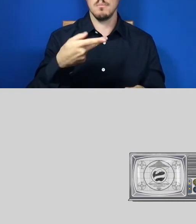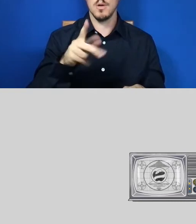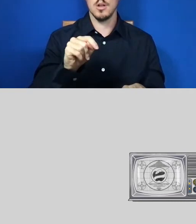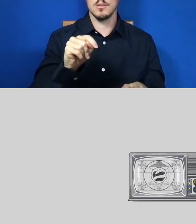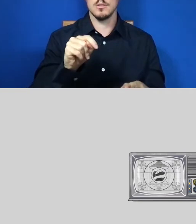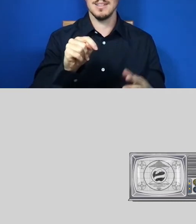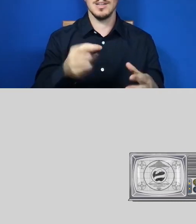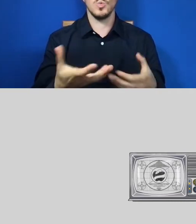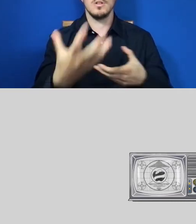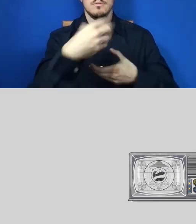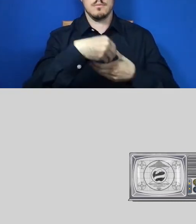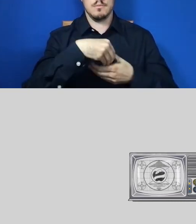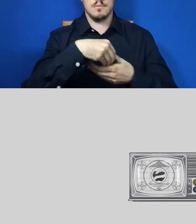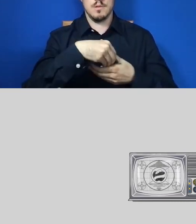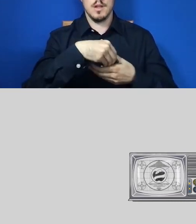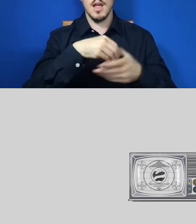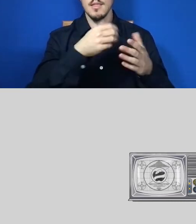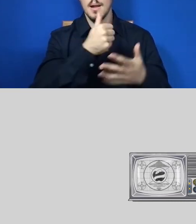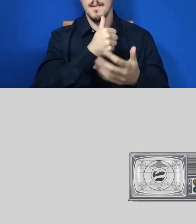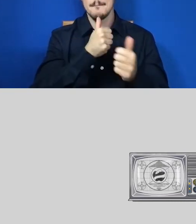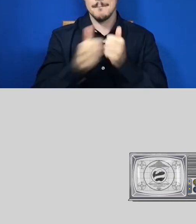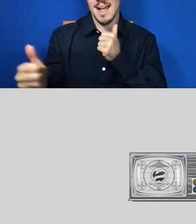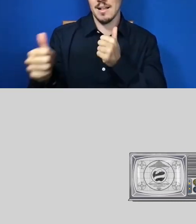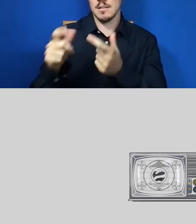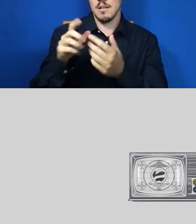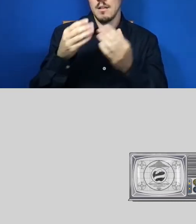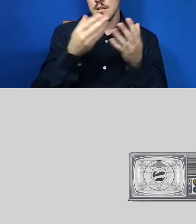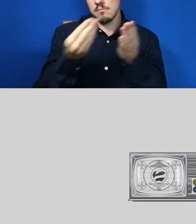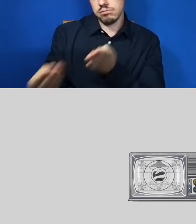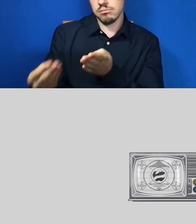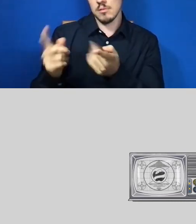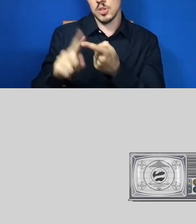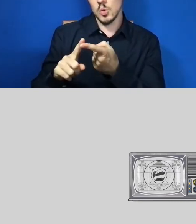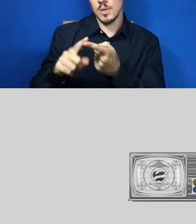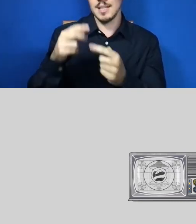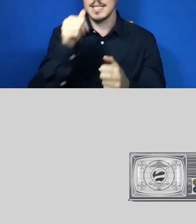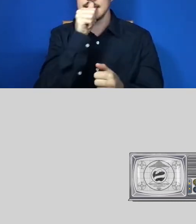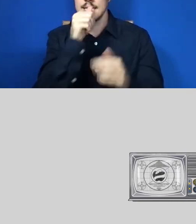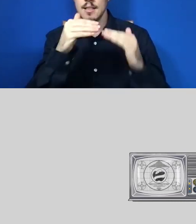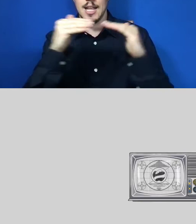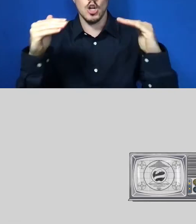and then pass it into the hidden layer. The hidden layer is where our computation will be done.